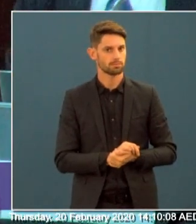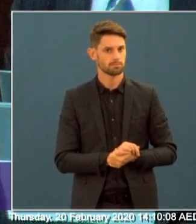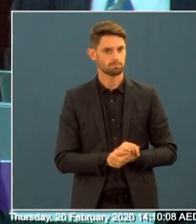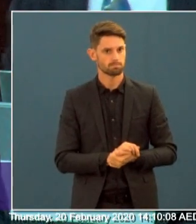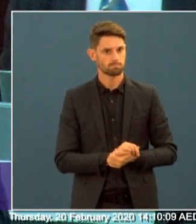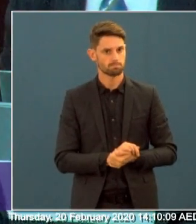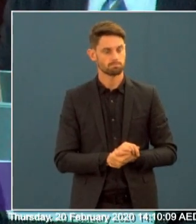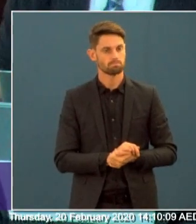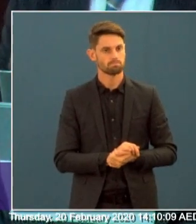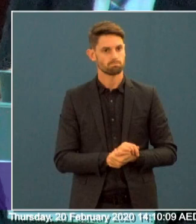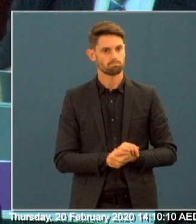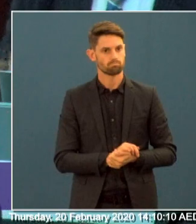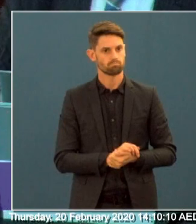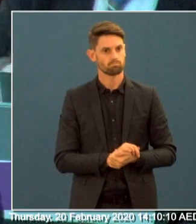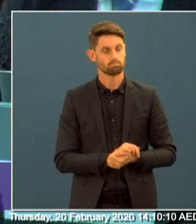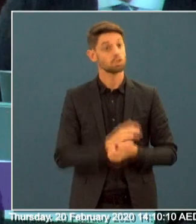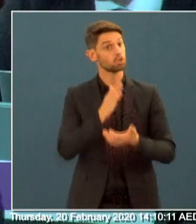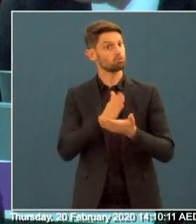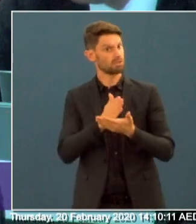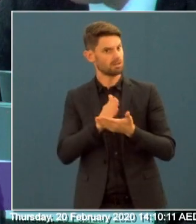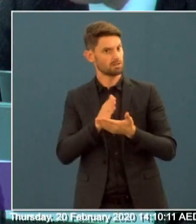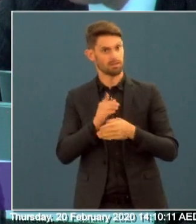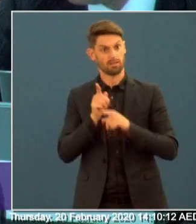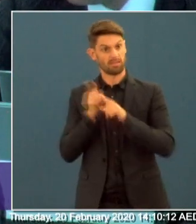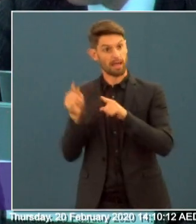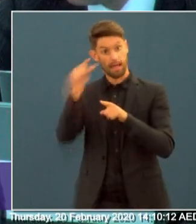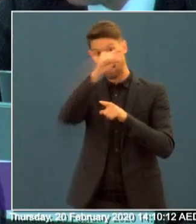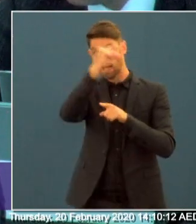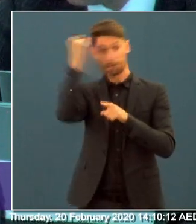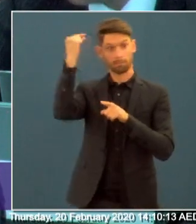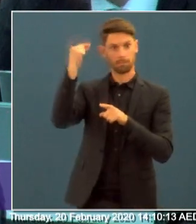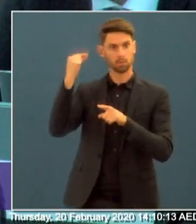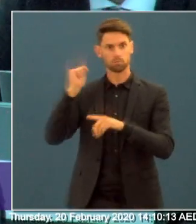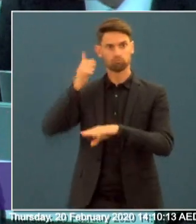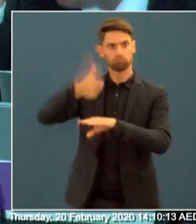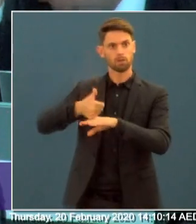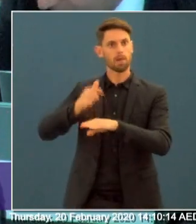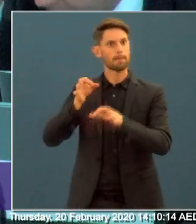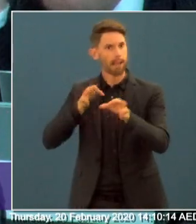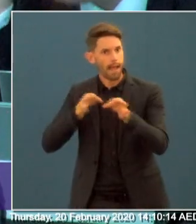to develop some stages in terms of the implementation of a range of